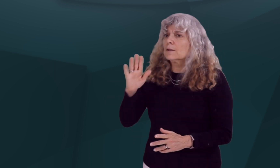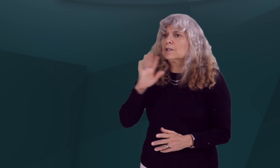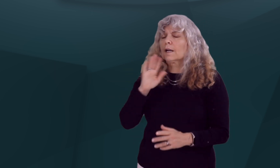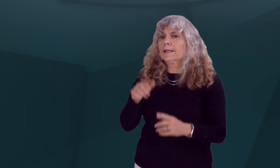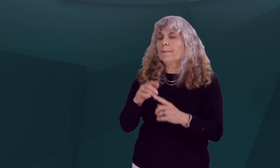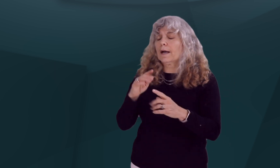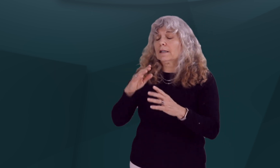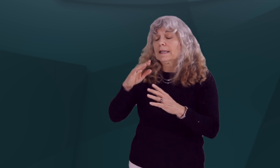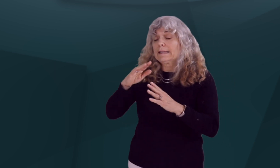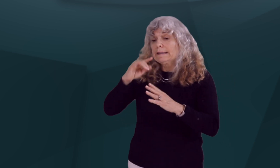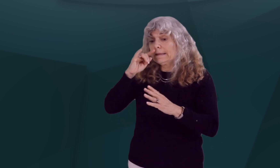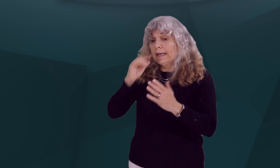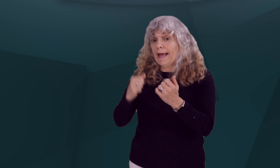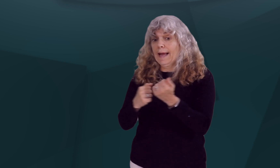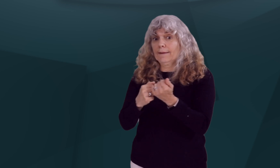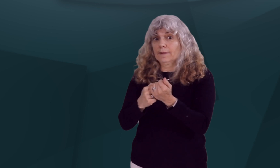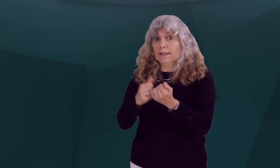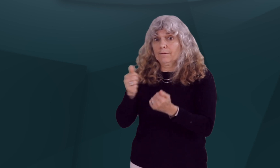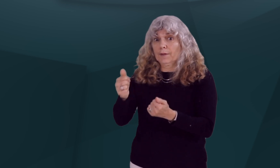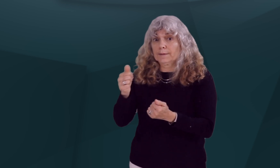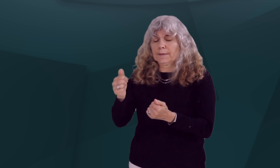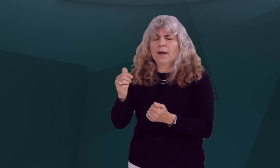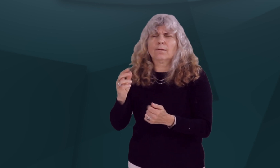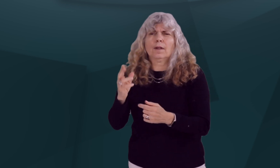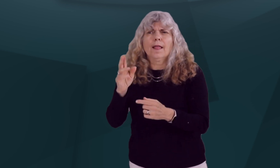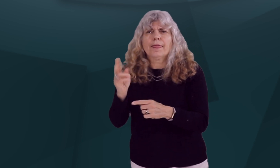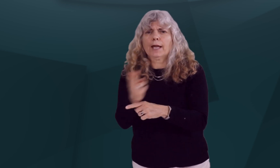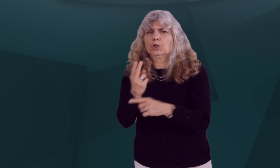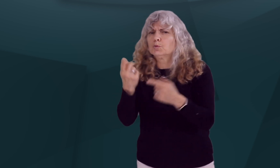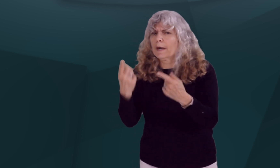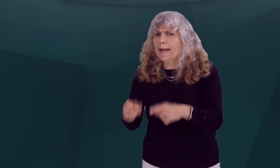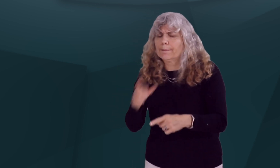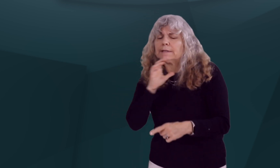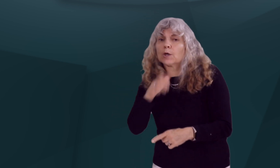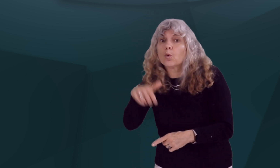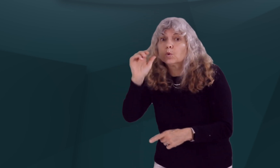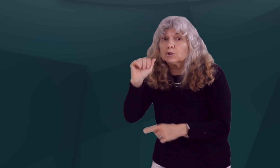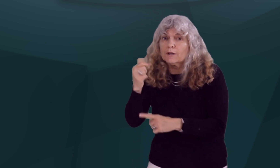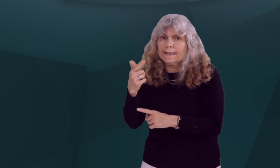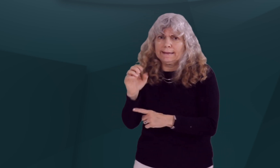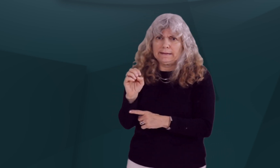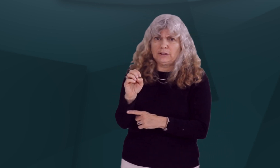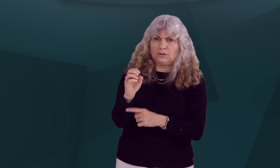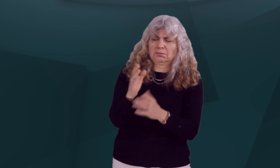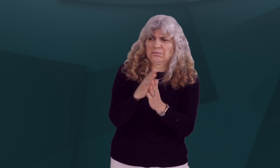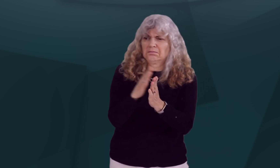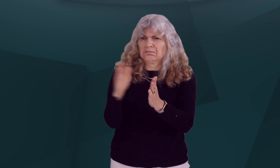We were discussing the child advocating for themselves. Now that usually happens at an older age --